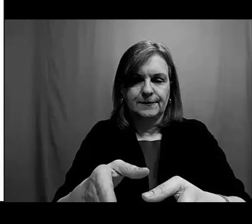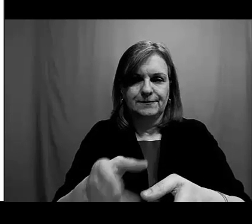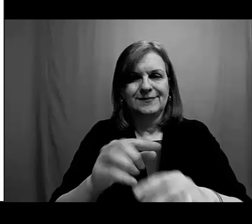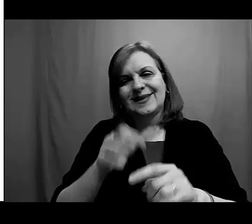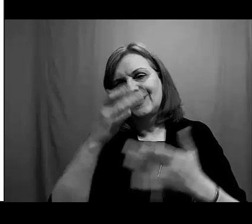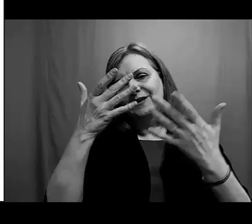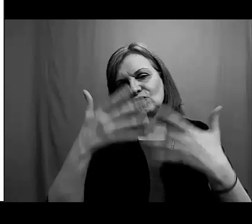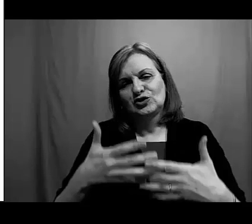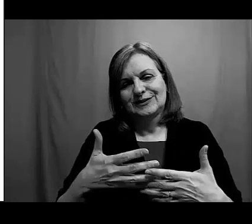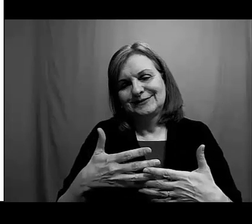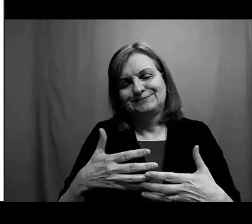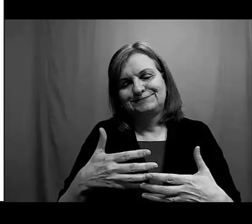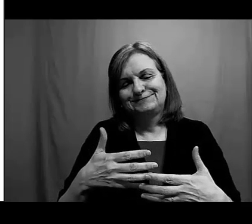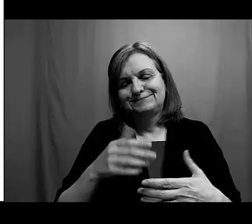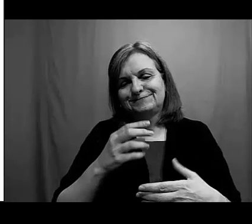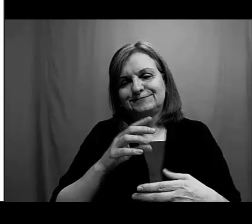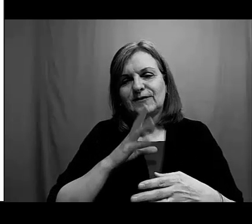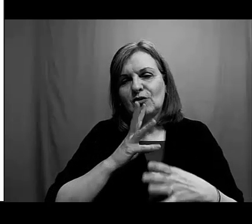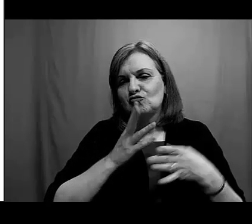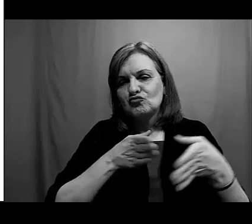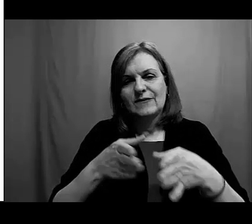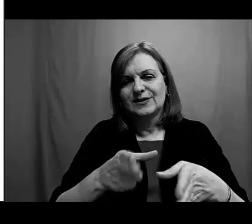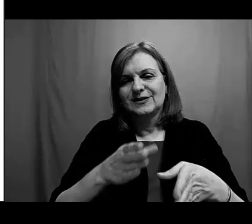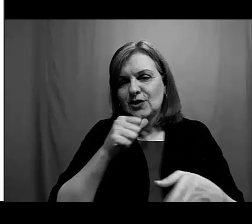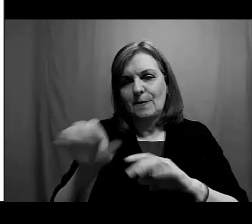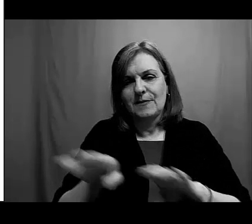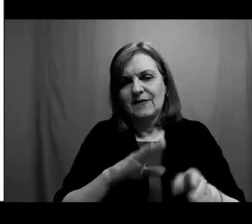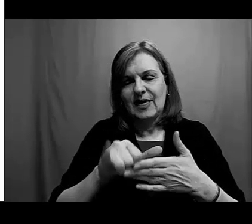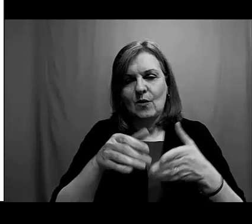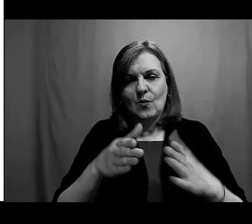unfortunately rivers don't behave that way